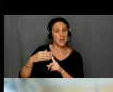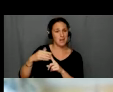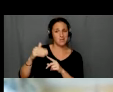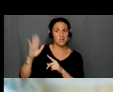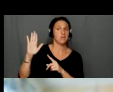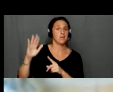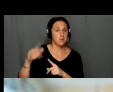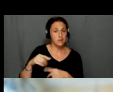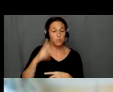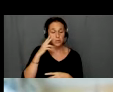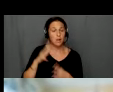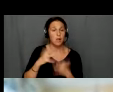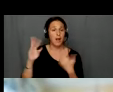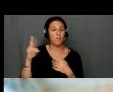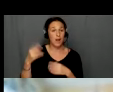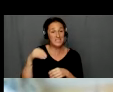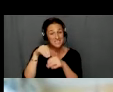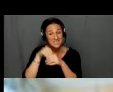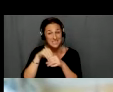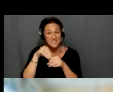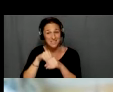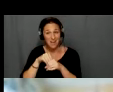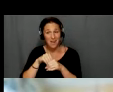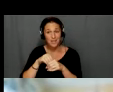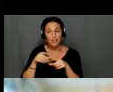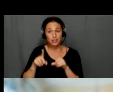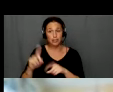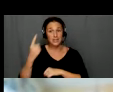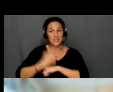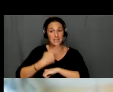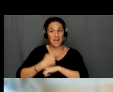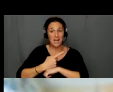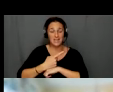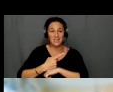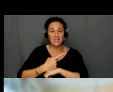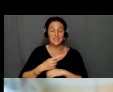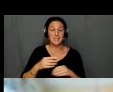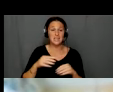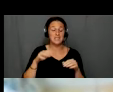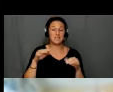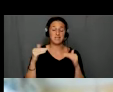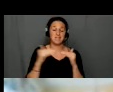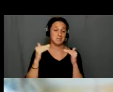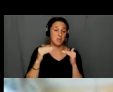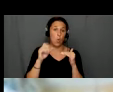during the day is just as hot inside, and sometimes even hotter because the